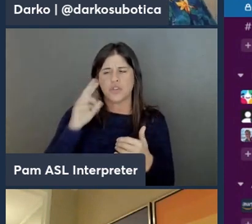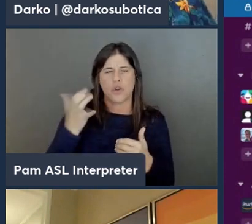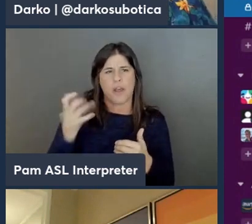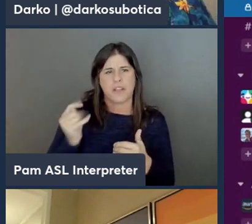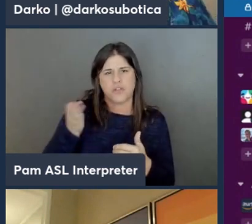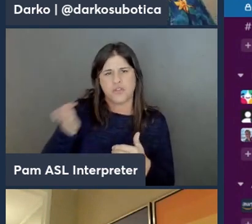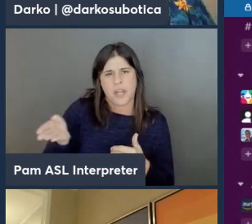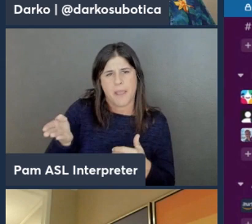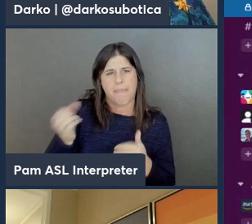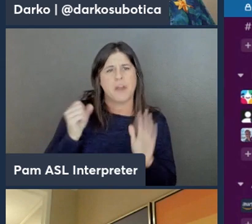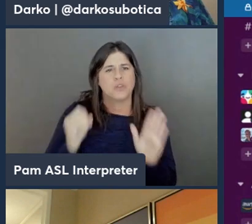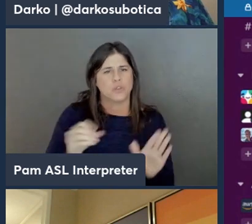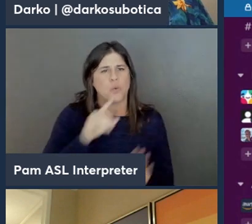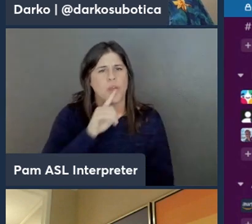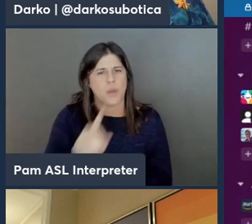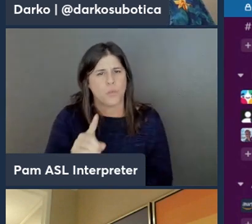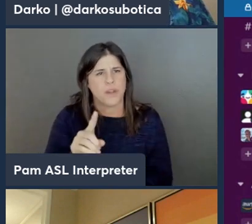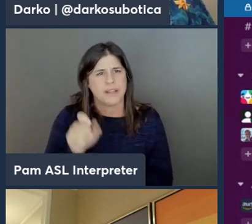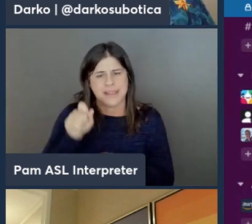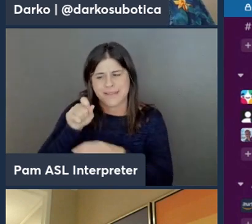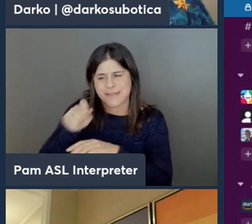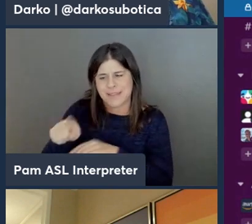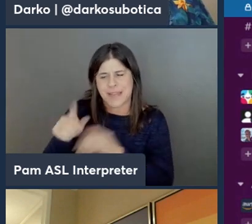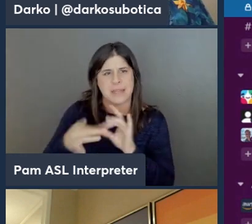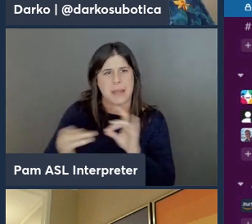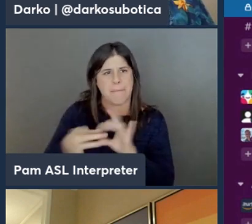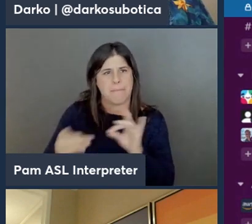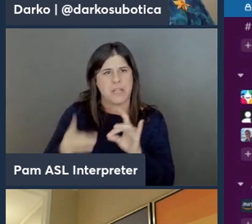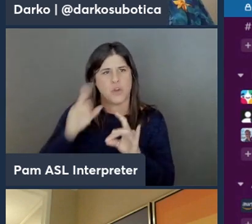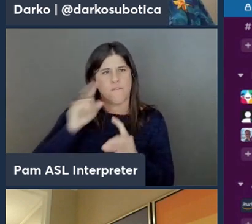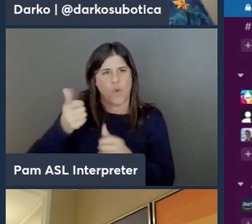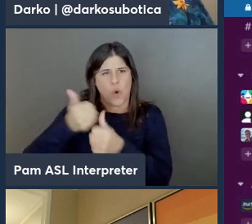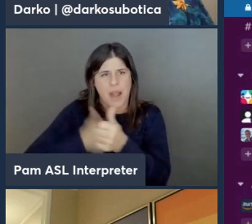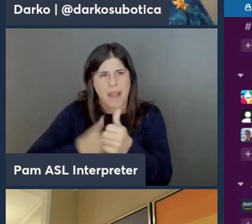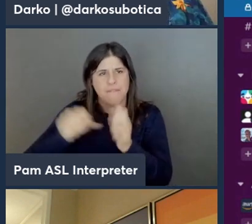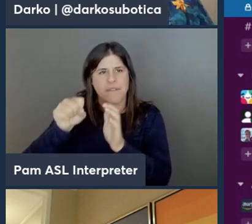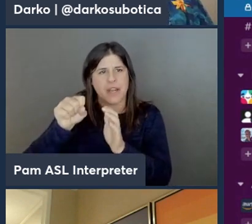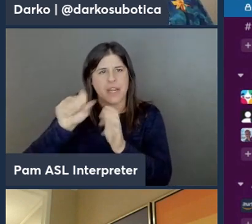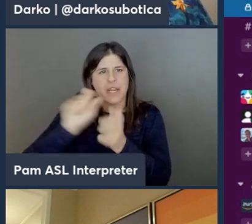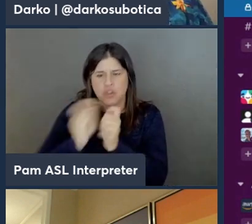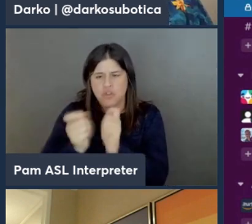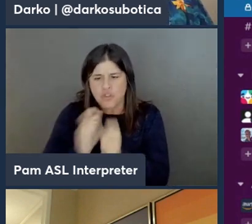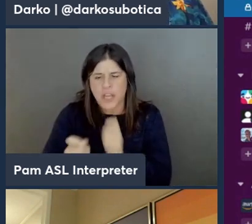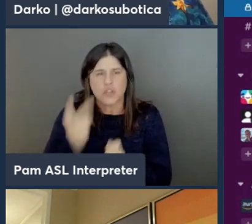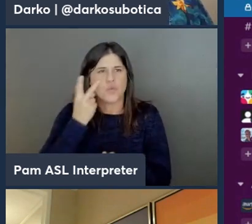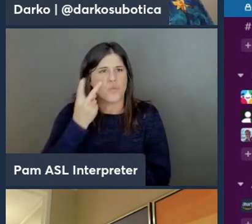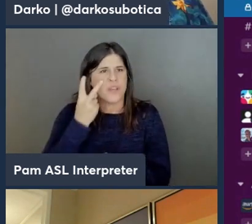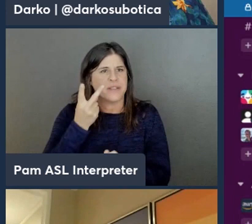So it really sent a message for every state change. So we can see it sent a message when it was stopping,